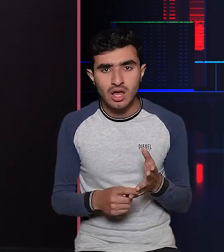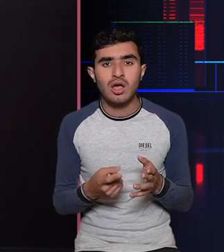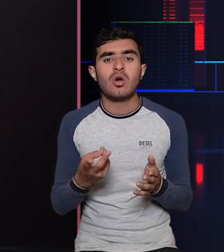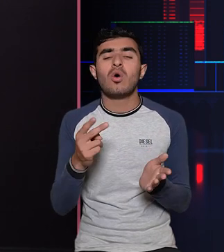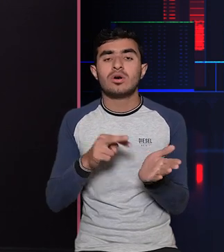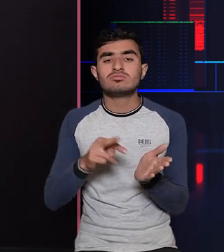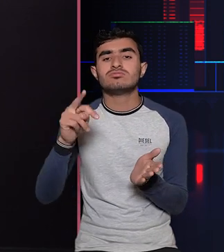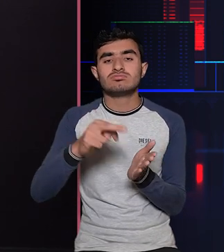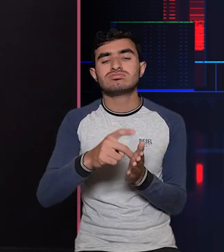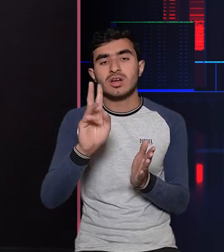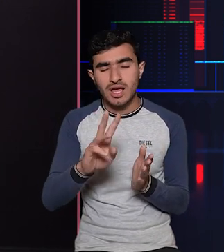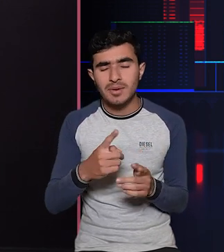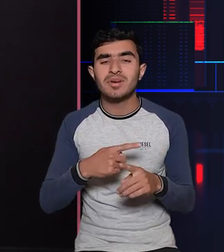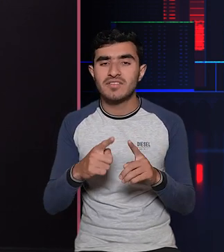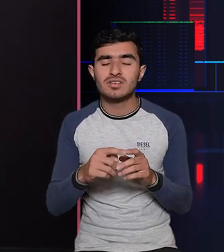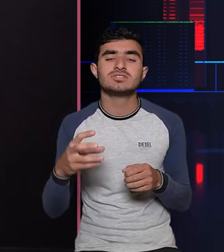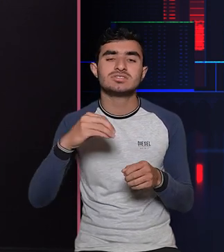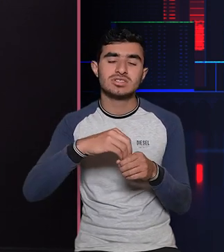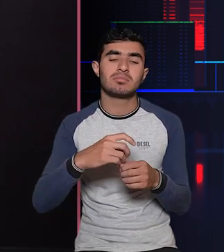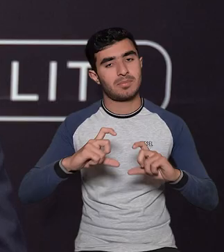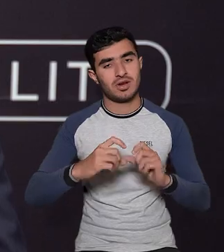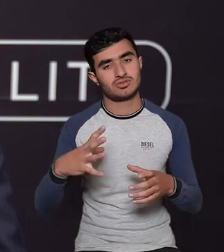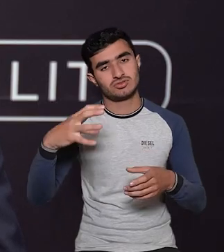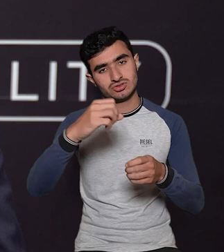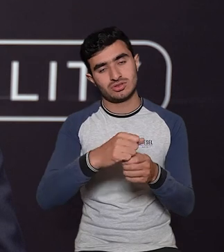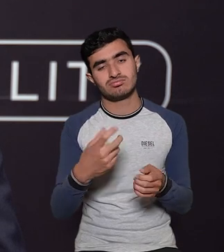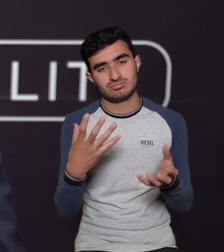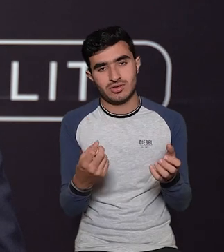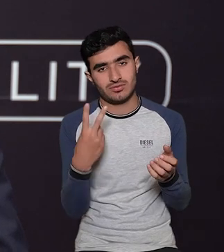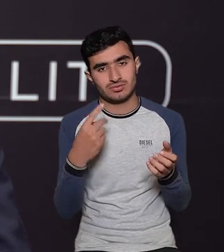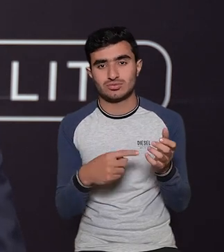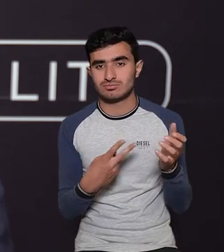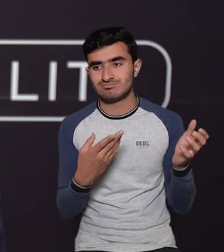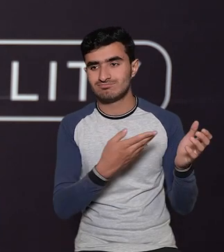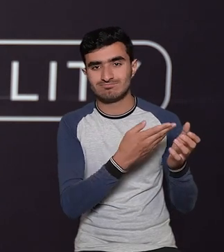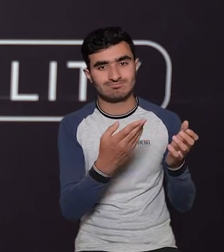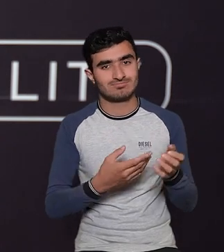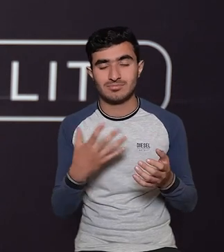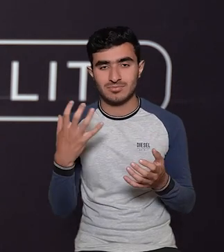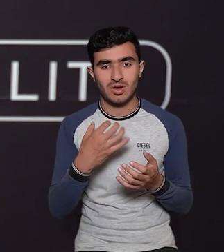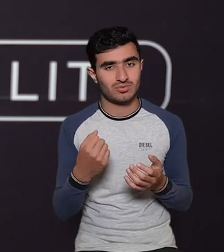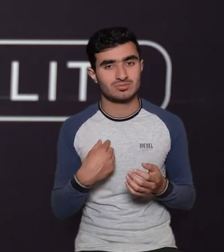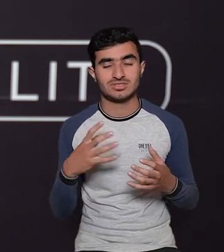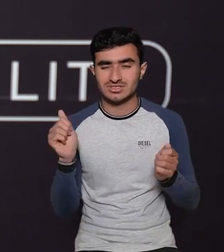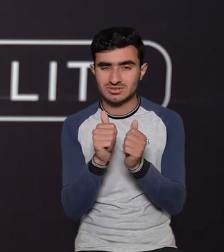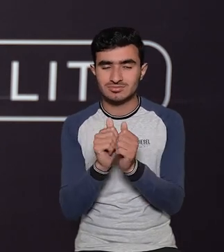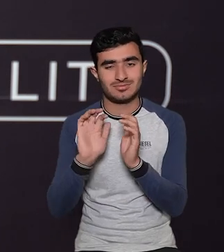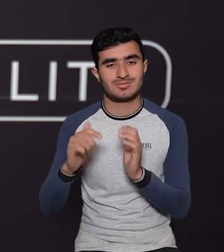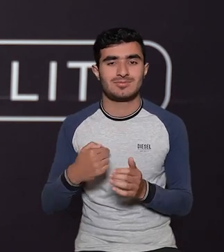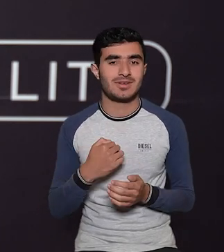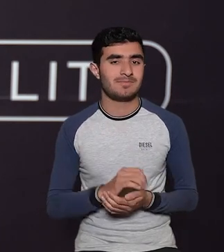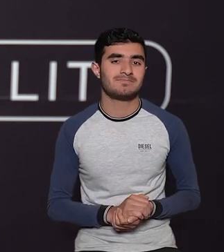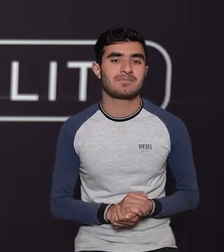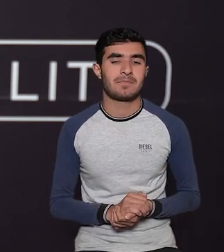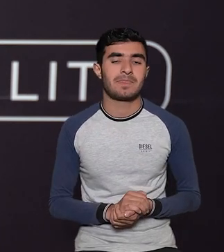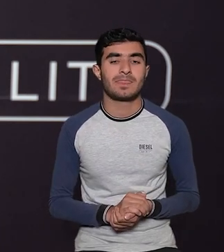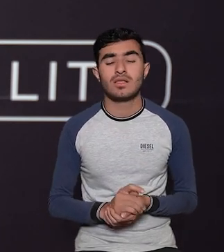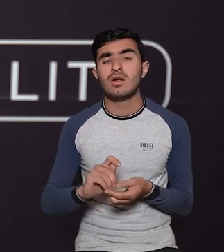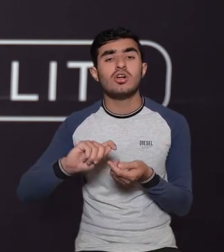Every person should play some sort of sports and should indulge themselves into it because you learn a lot from it.